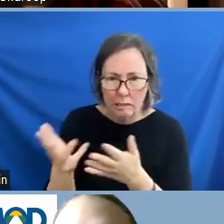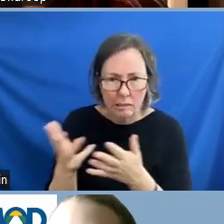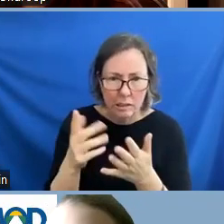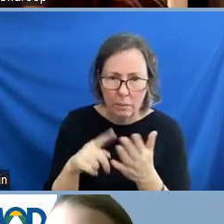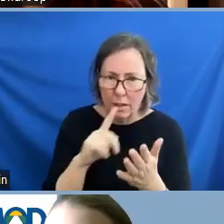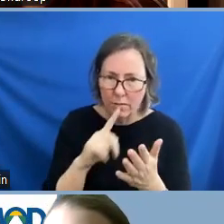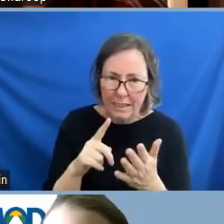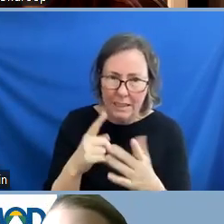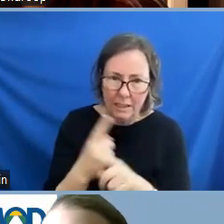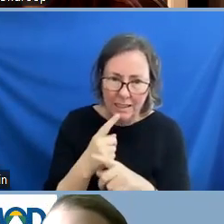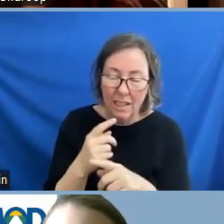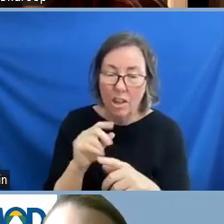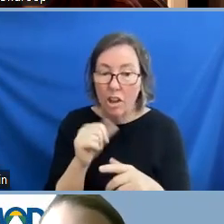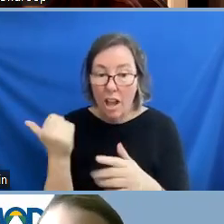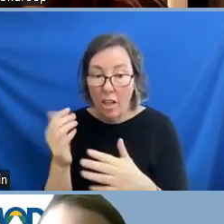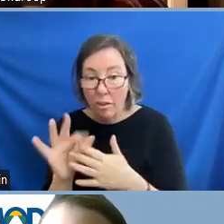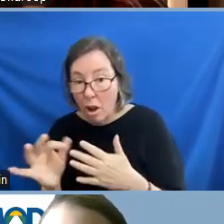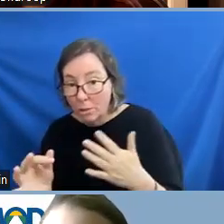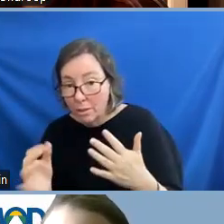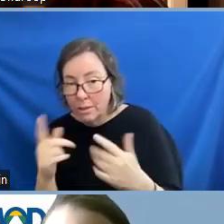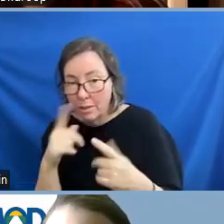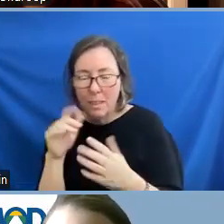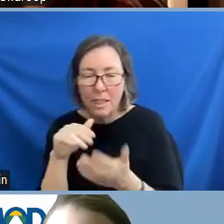Is there something else that can work? Because the doctor's note can provide you